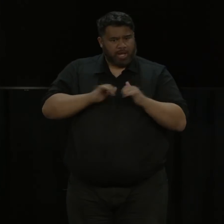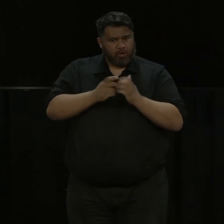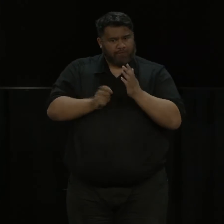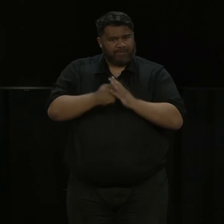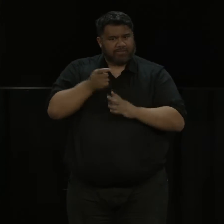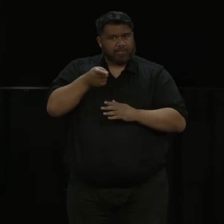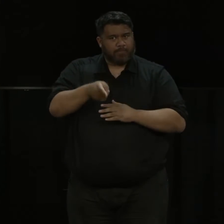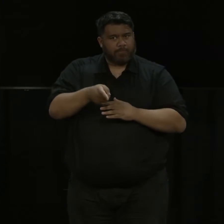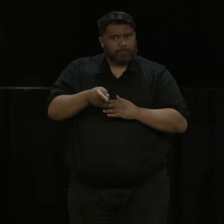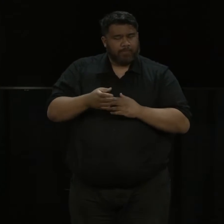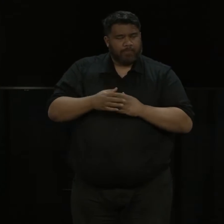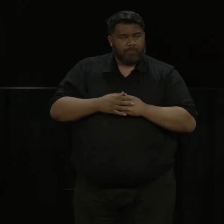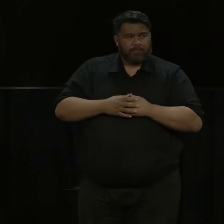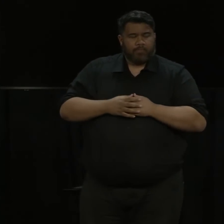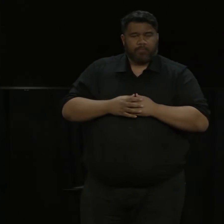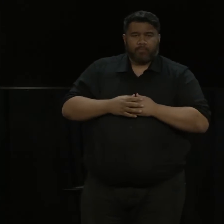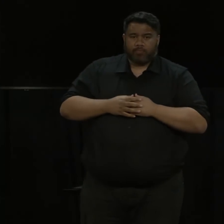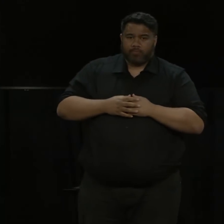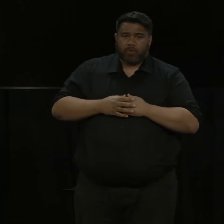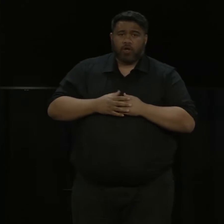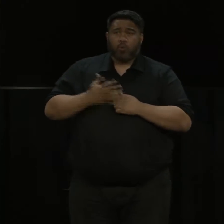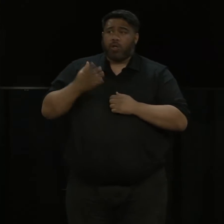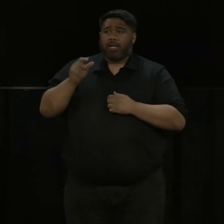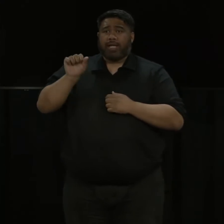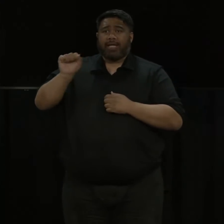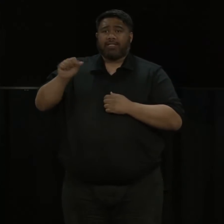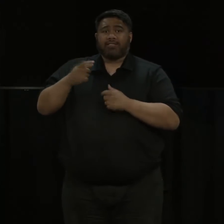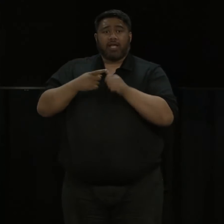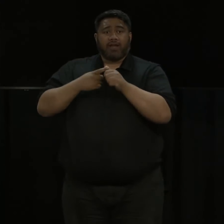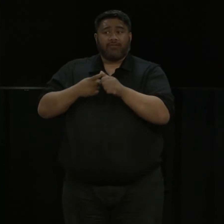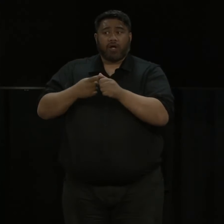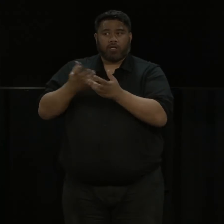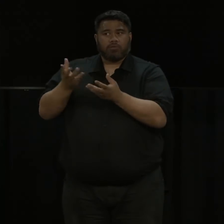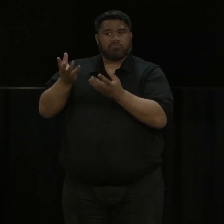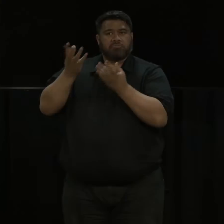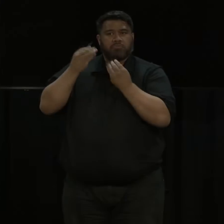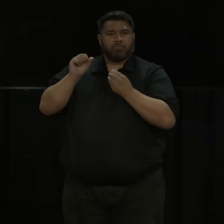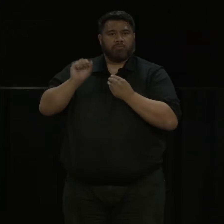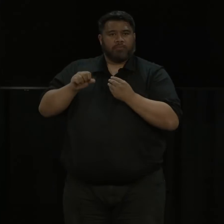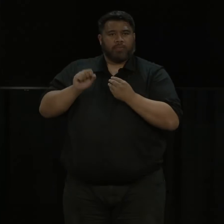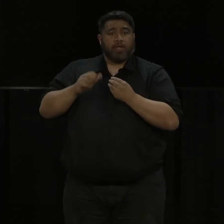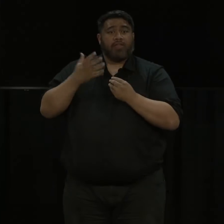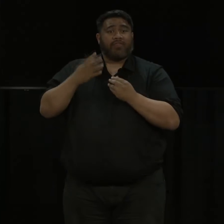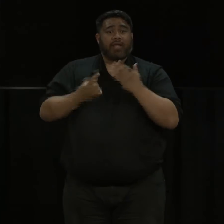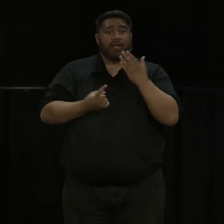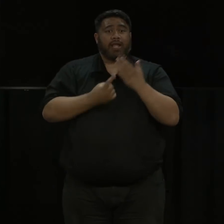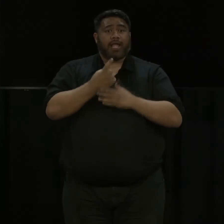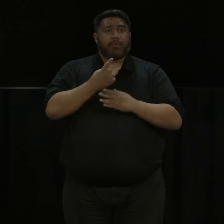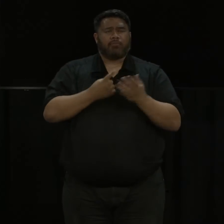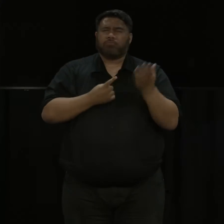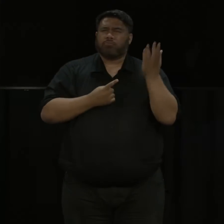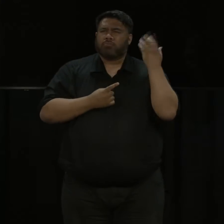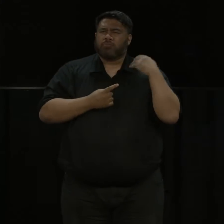the contact tracing system would struggle with an outbrea.